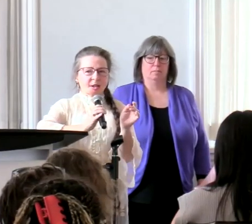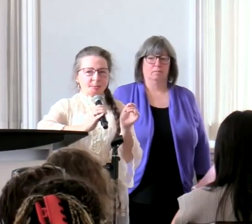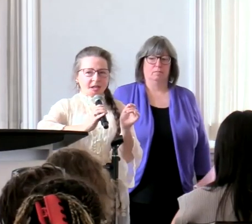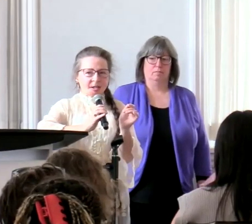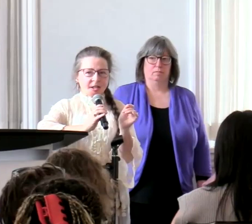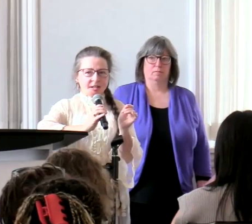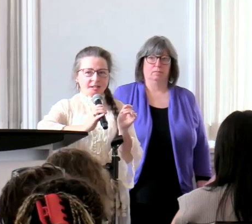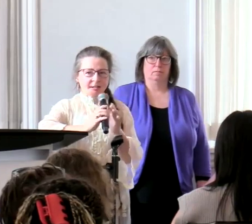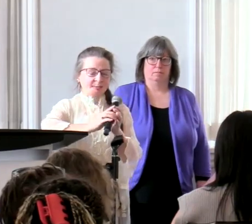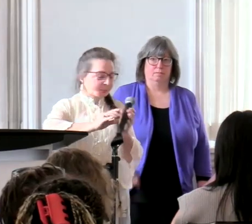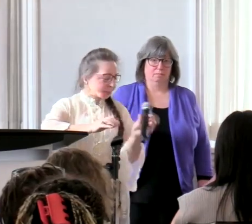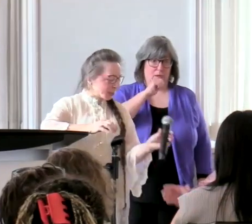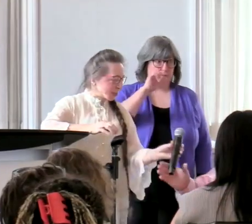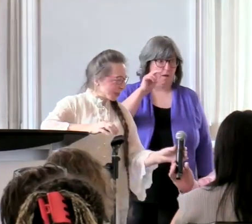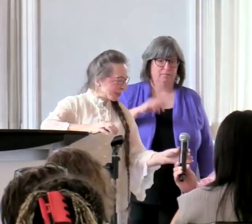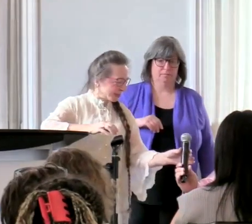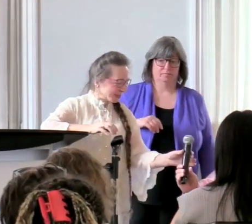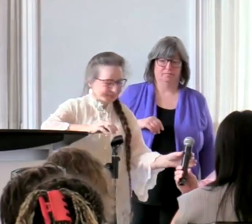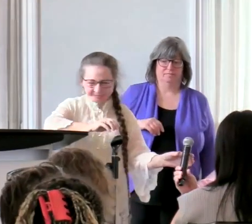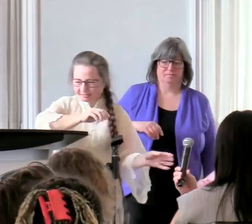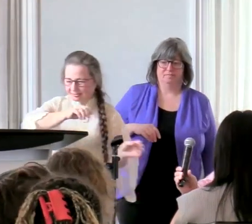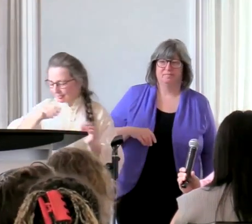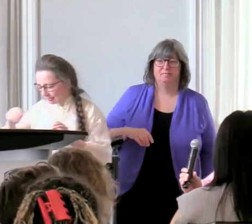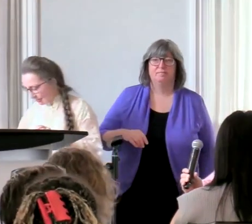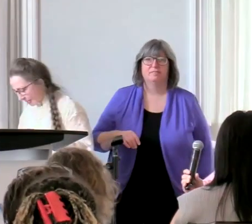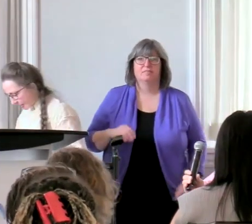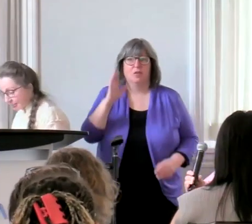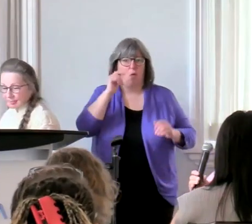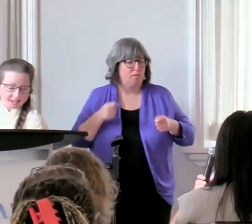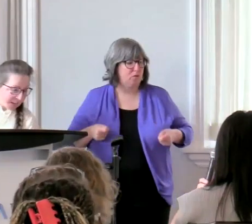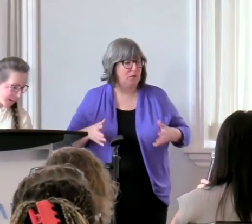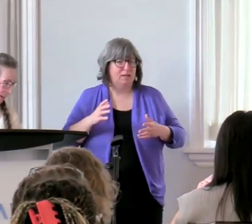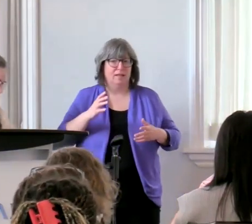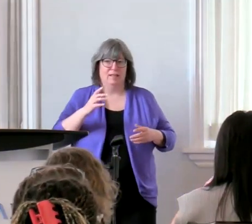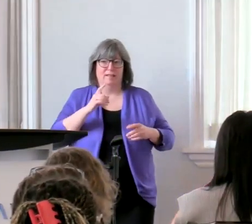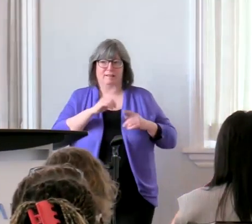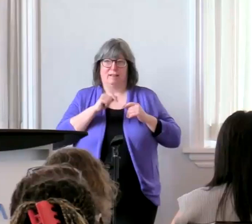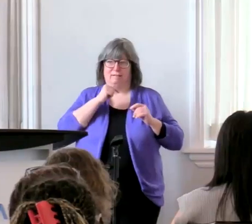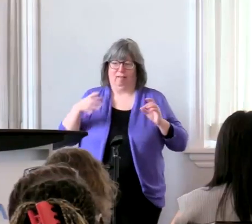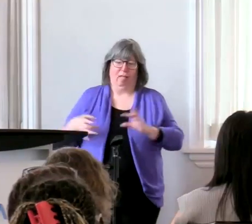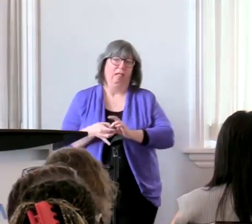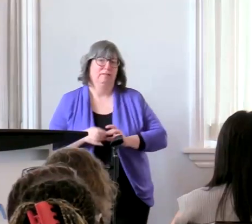Mic is hot? Hopefully the wheelchair doesn't get attracted to it.